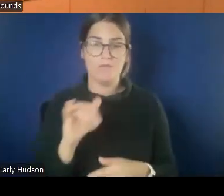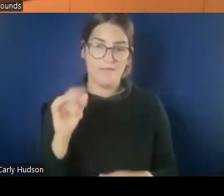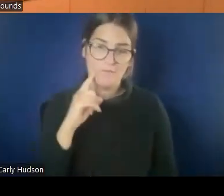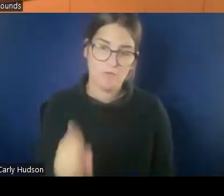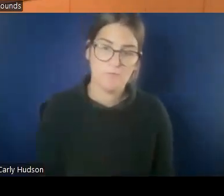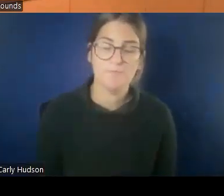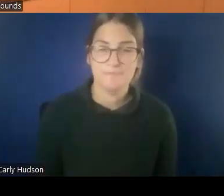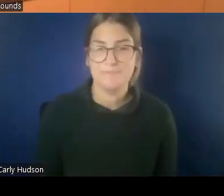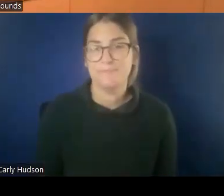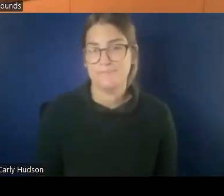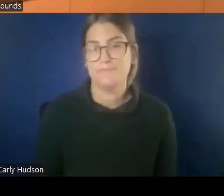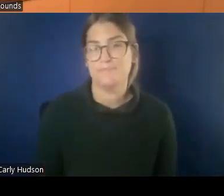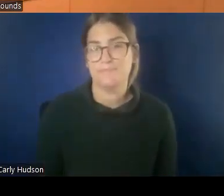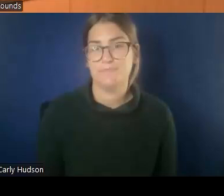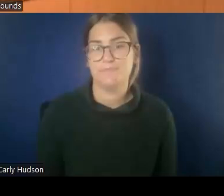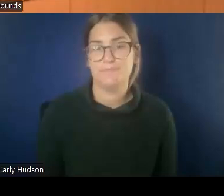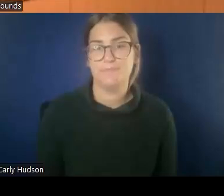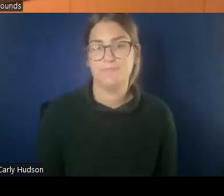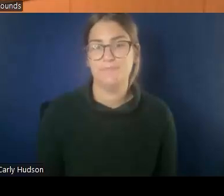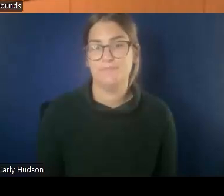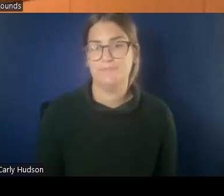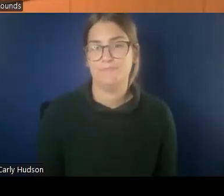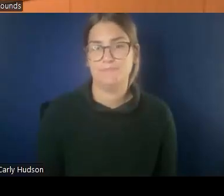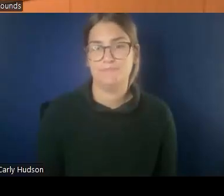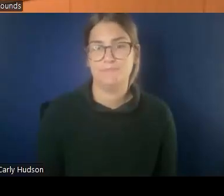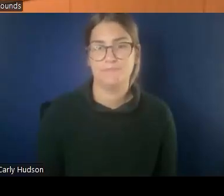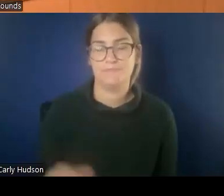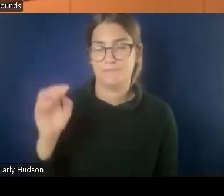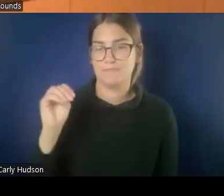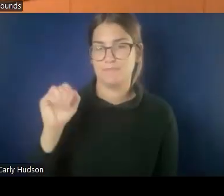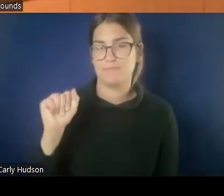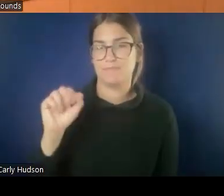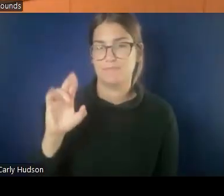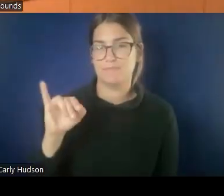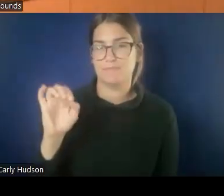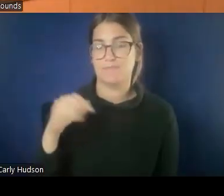you I'm like blabbing today